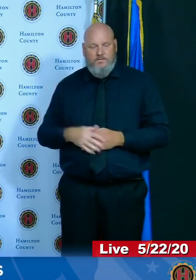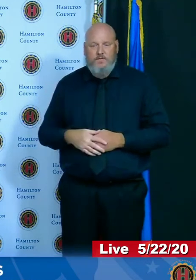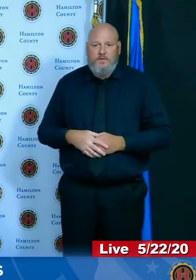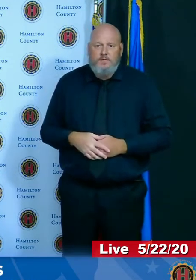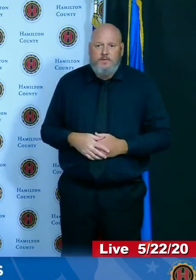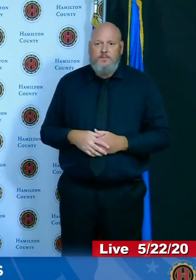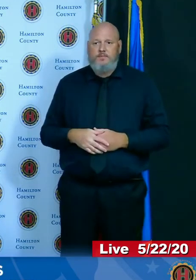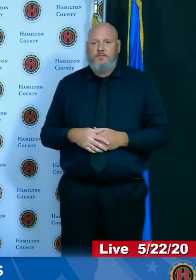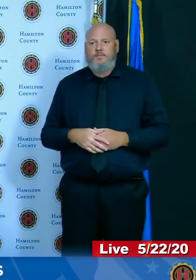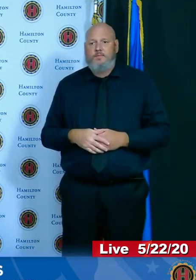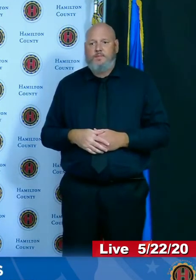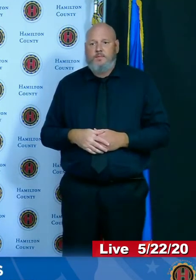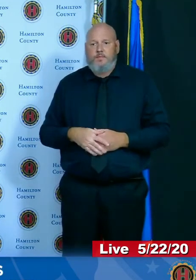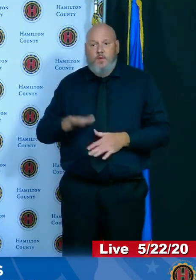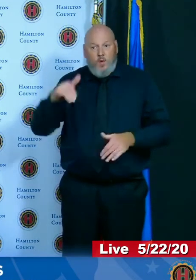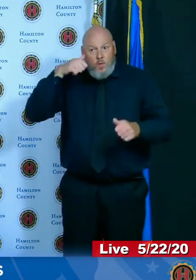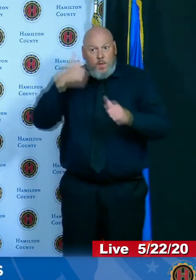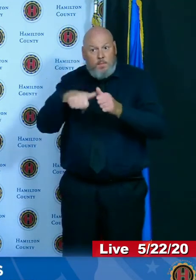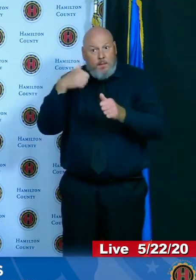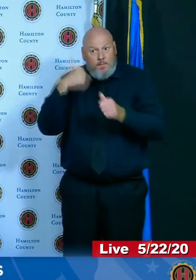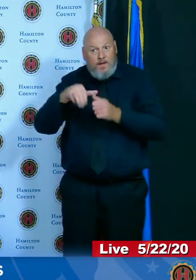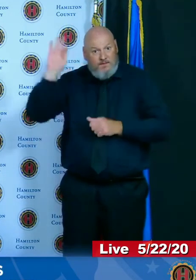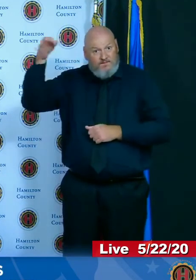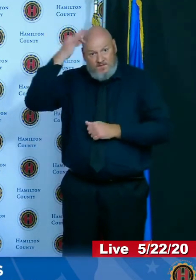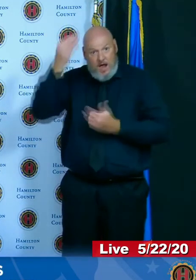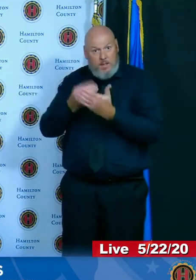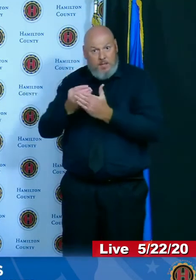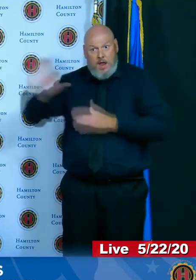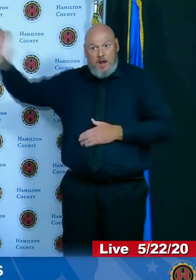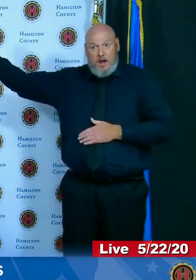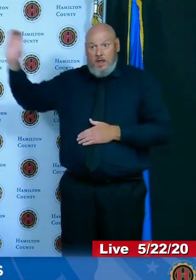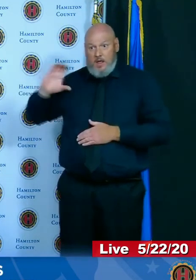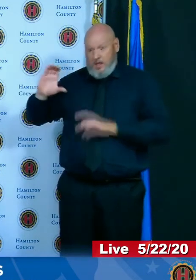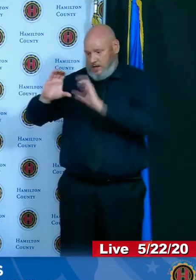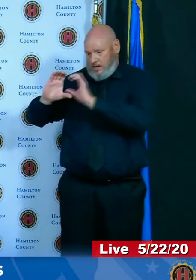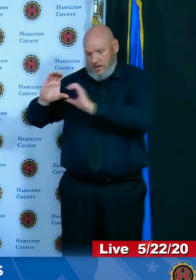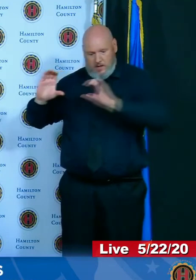this purpose we will expand that if necessary this is is our first time